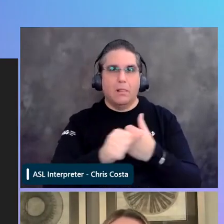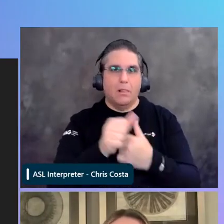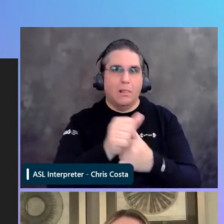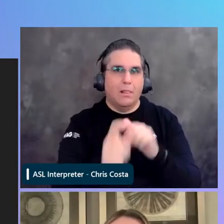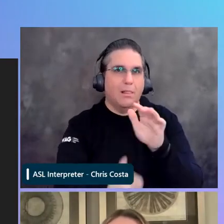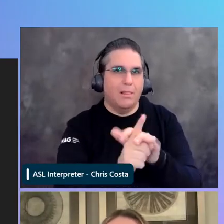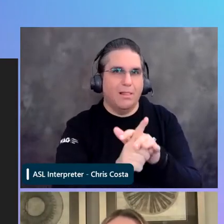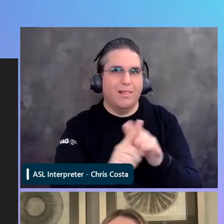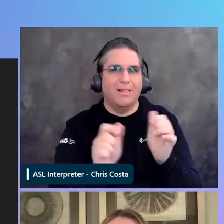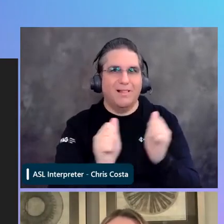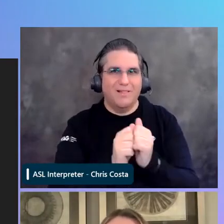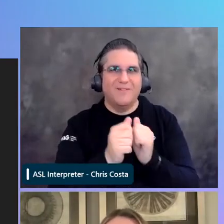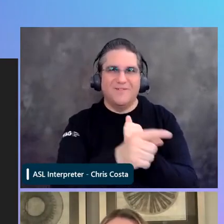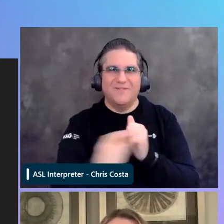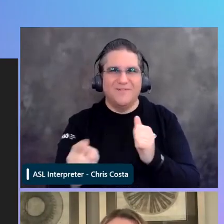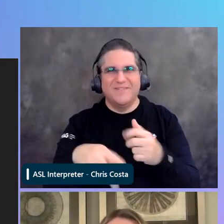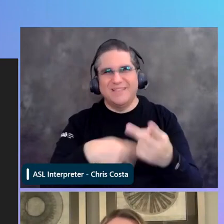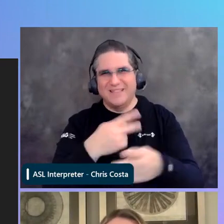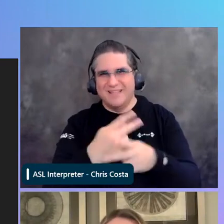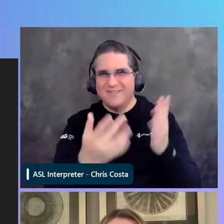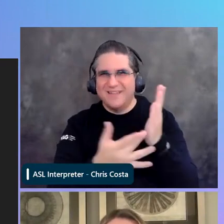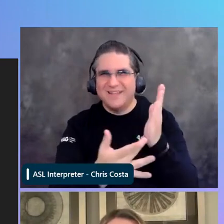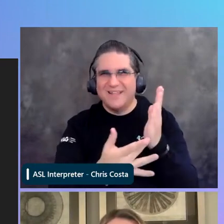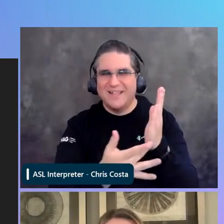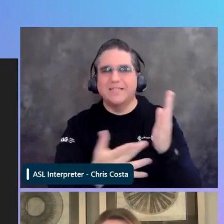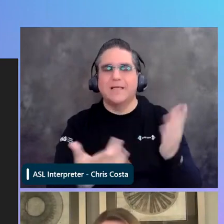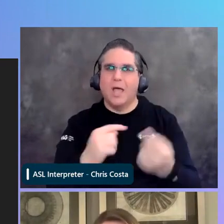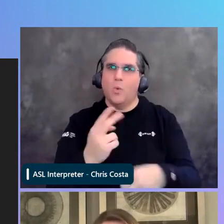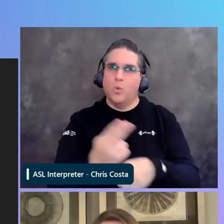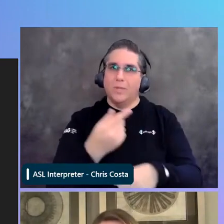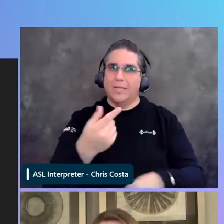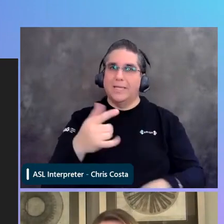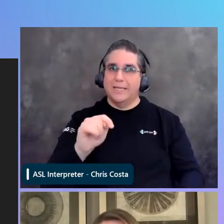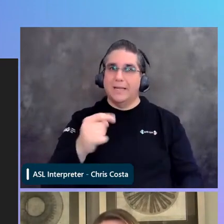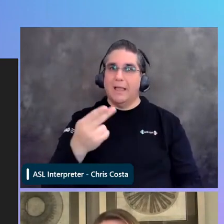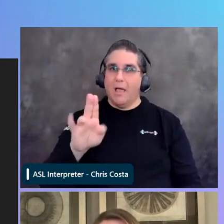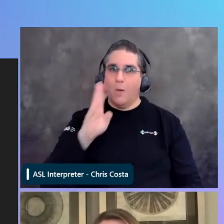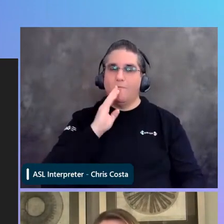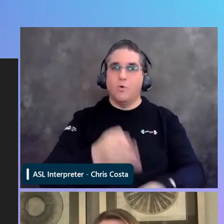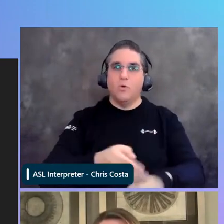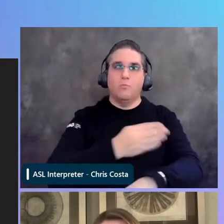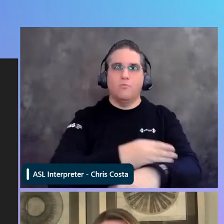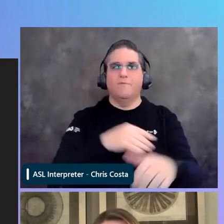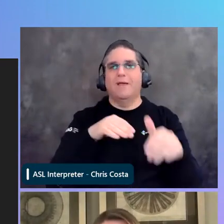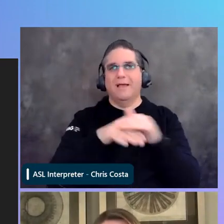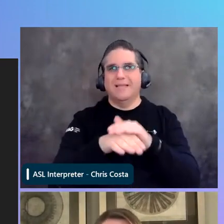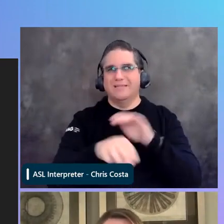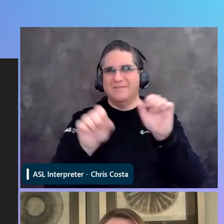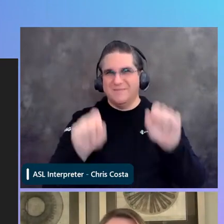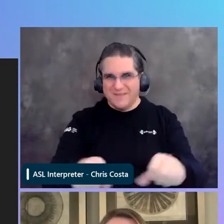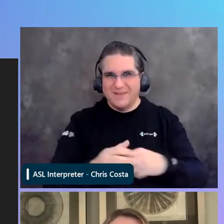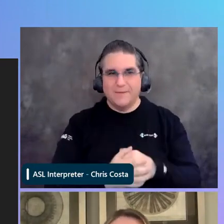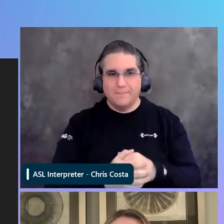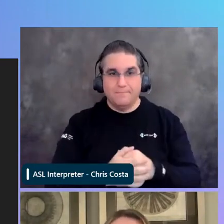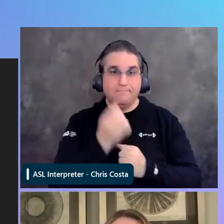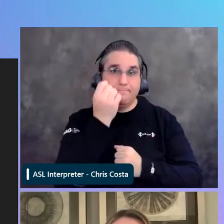Copilot to improve accessibility . We want to set expectations. Is that the demos that you're